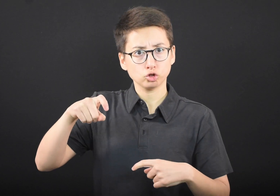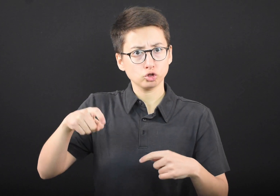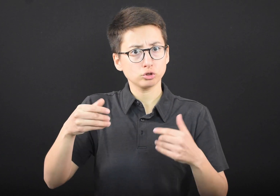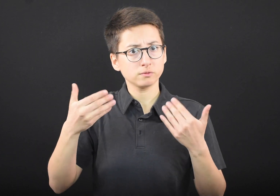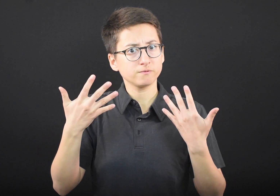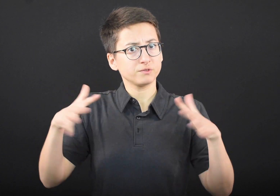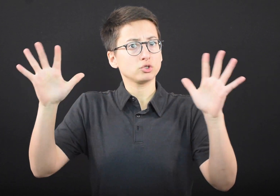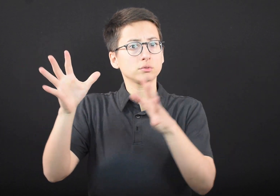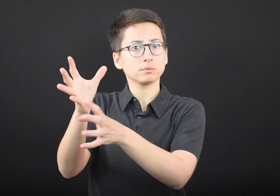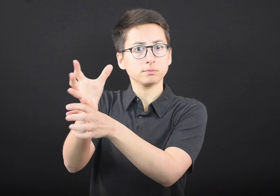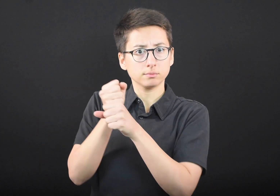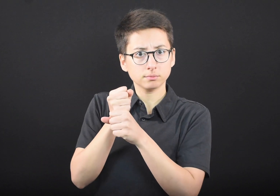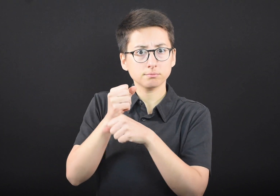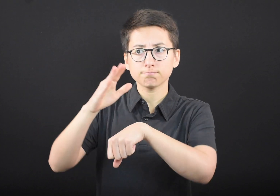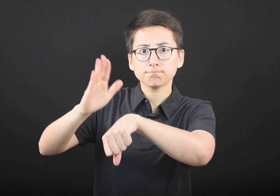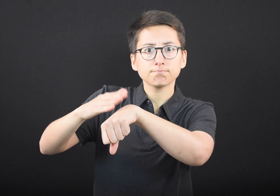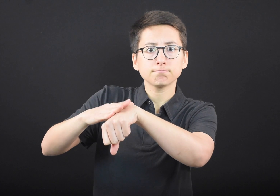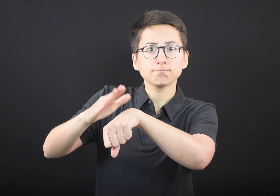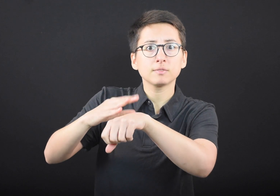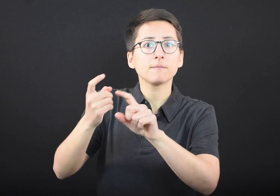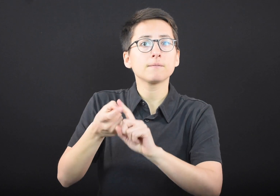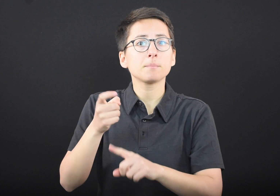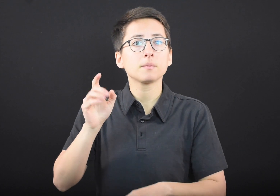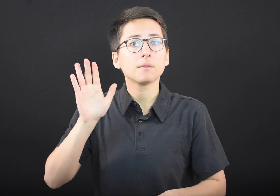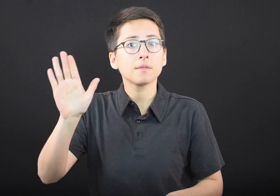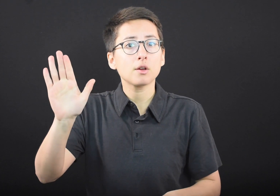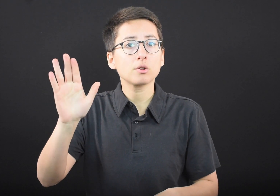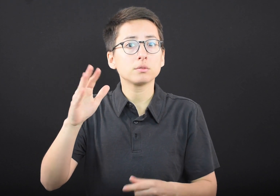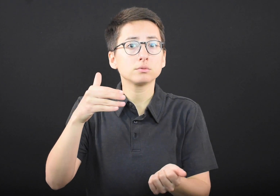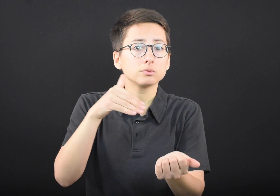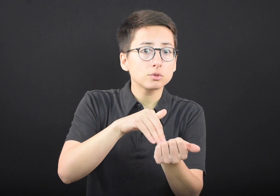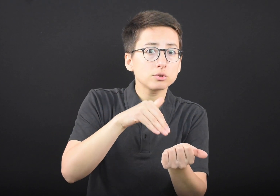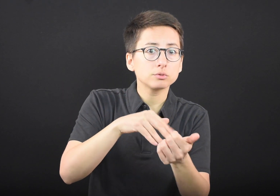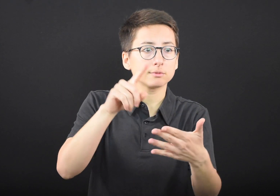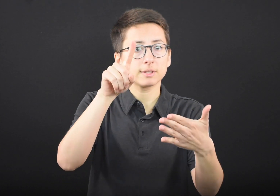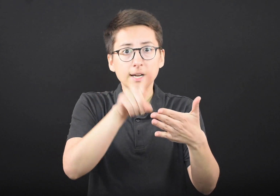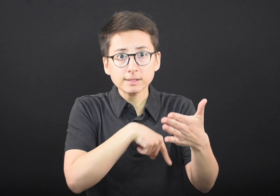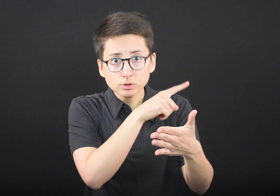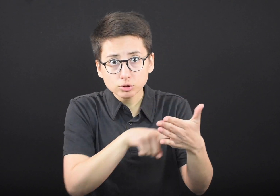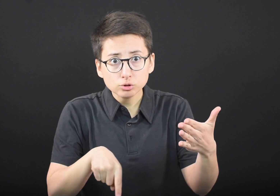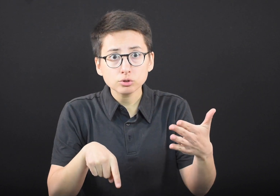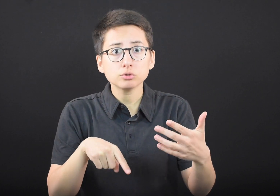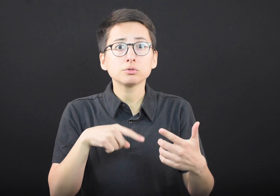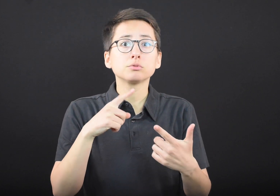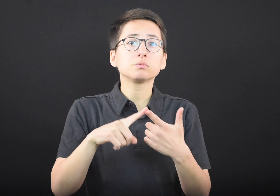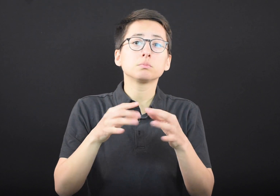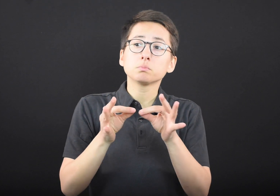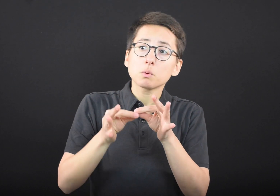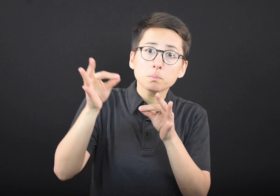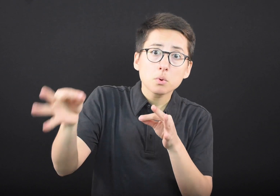should have received a notification from their provider about canceling, postponing or